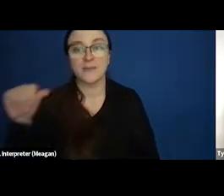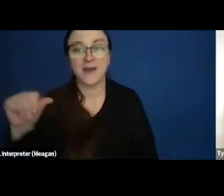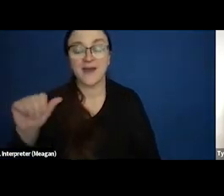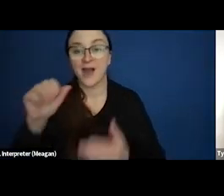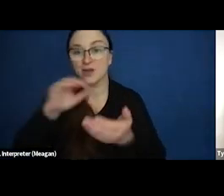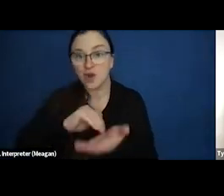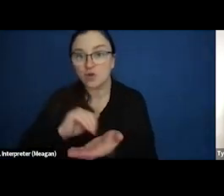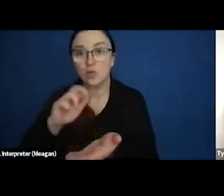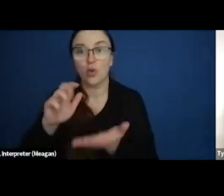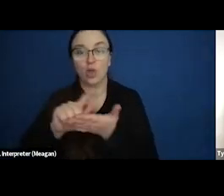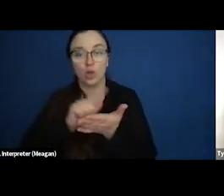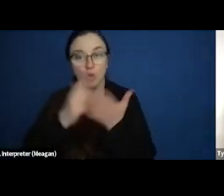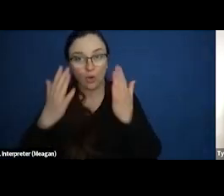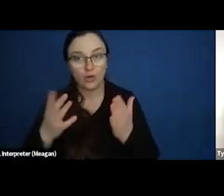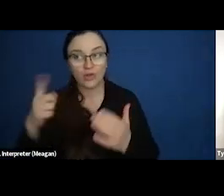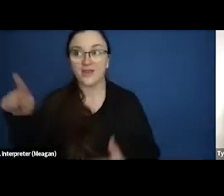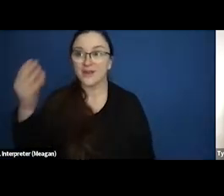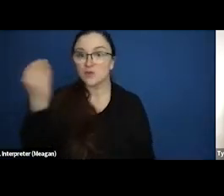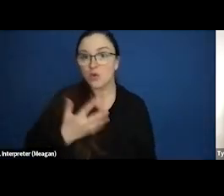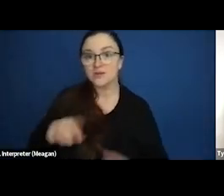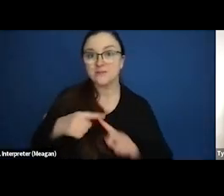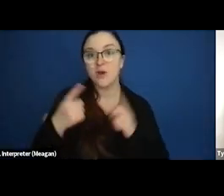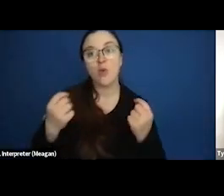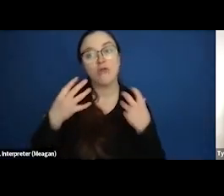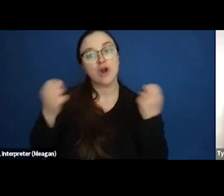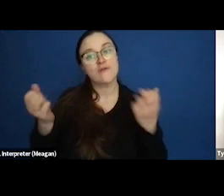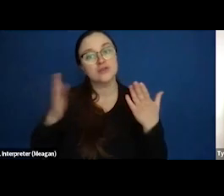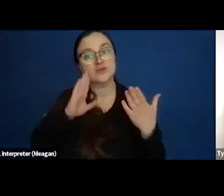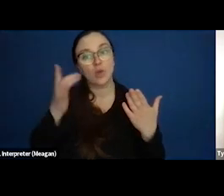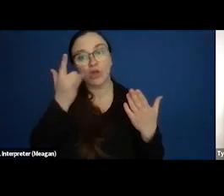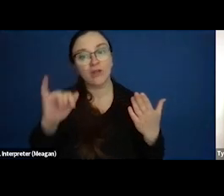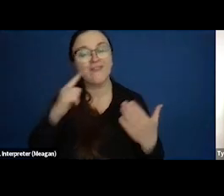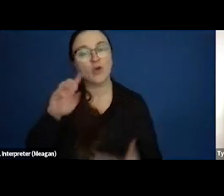They informed us on what recovery services look like for the BIPOC community.